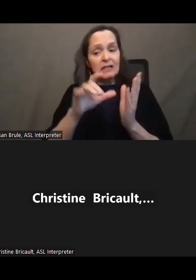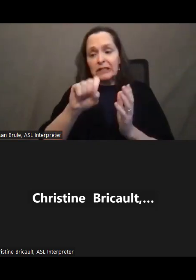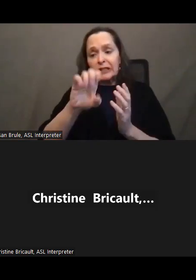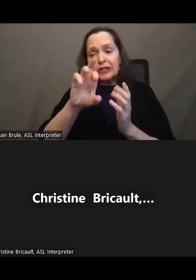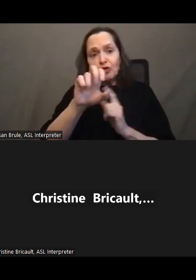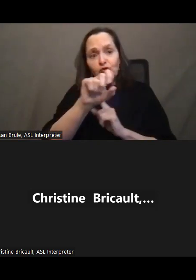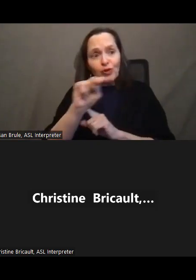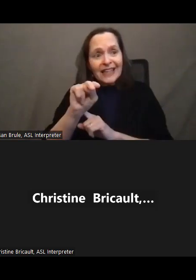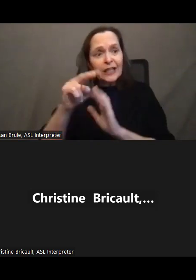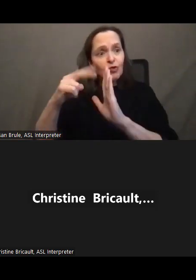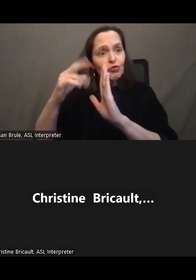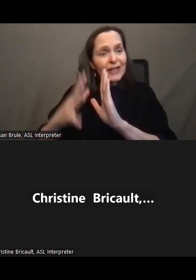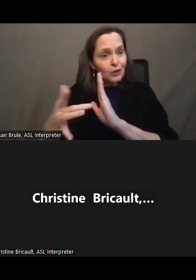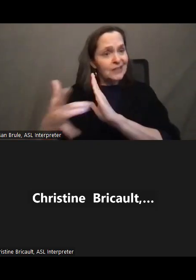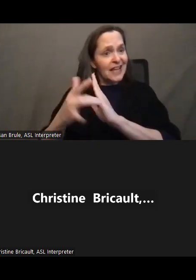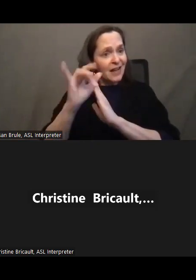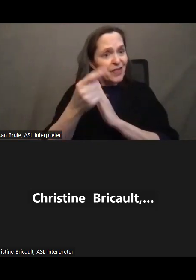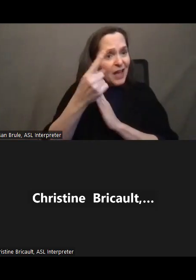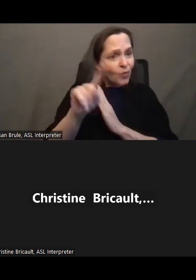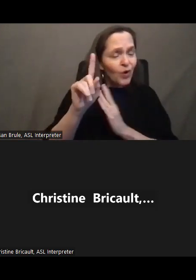work, do some scanning, do some OCR.